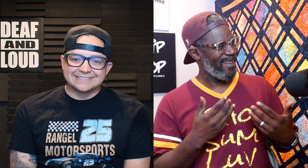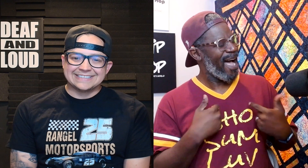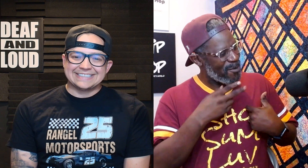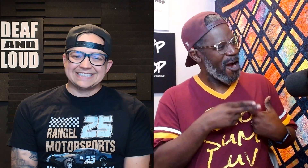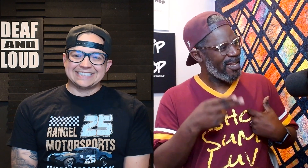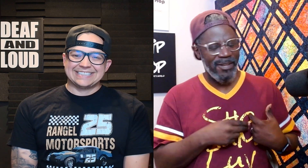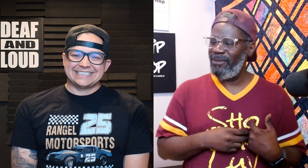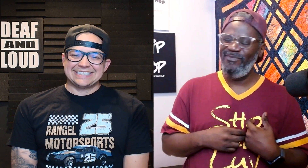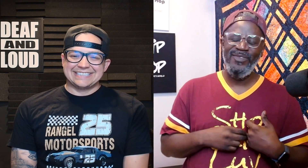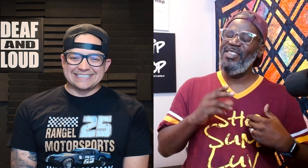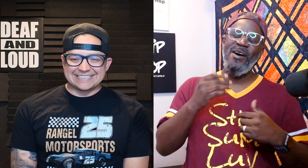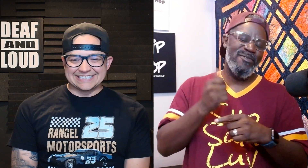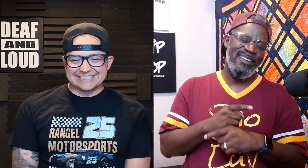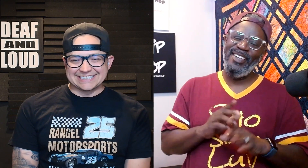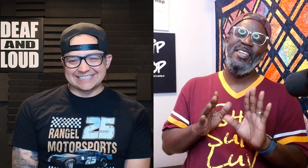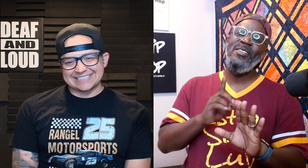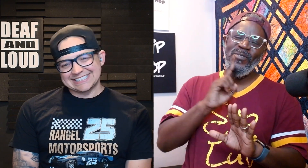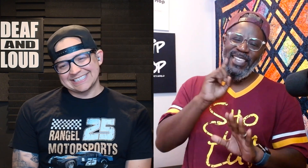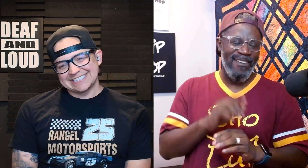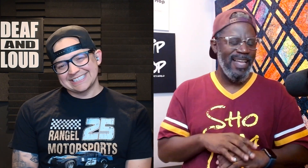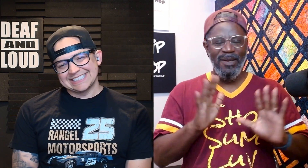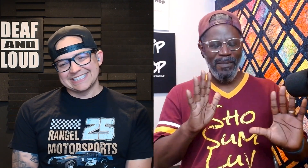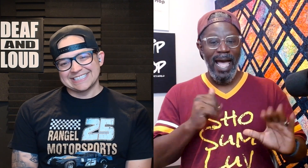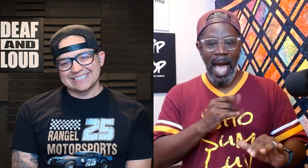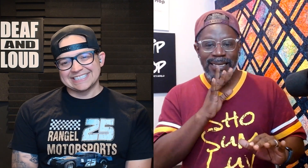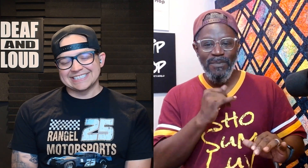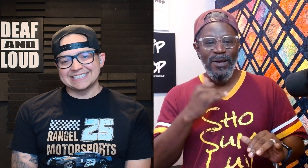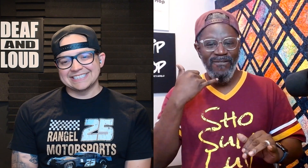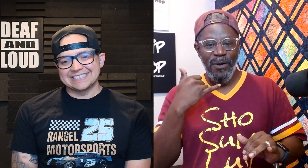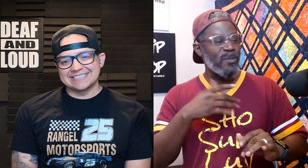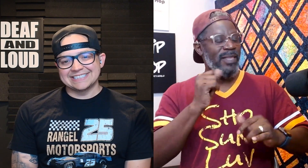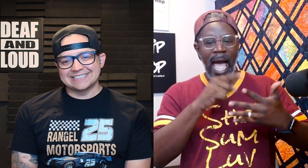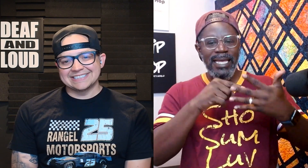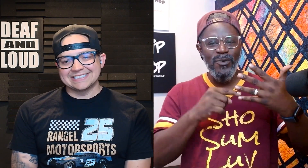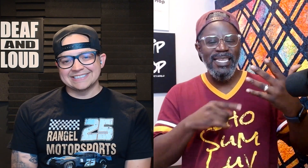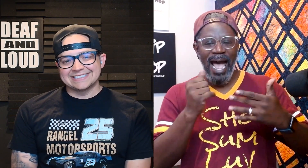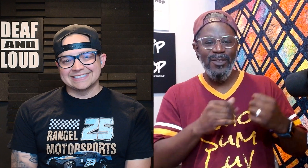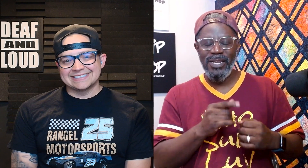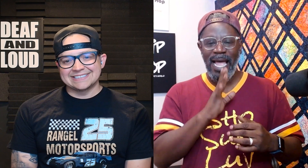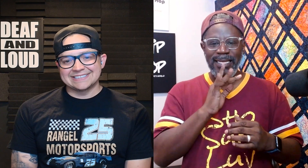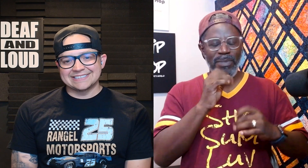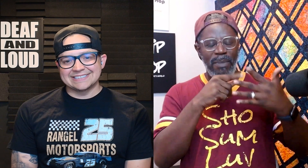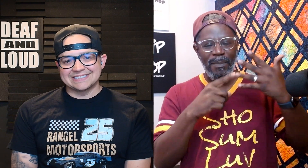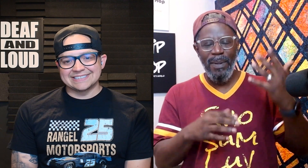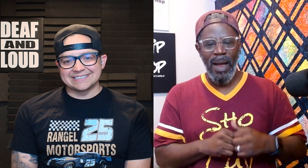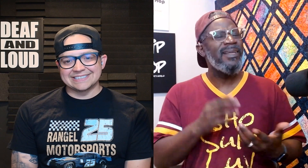"I'm Hard of Hearing." "No bro you Deaf." I said, "Wait a minute, I can speak on the phone. I can do this. I can do this. I can speak. Ba ba ba ba ba.